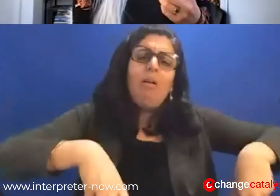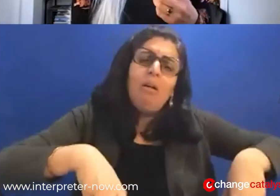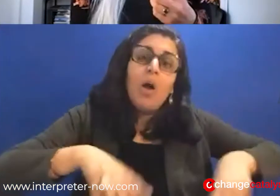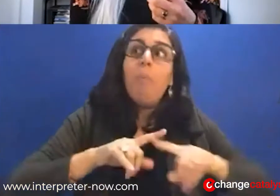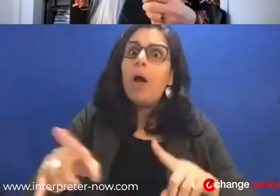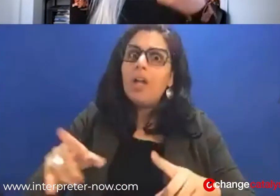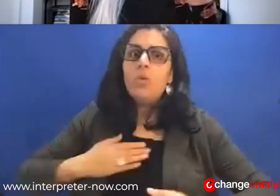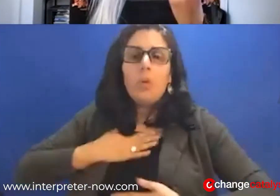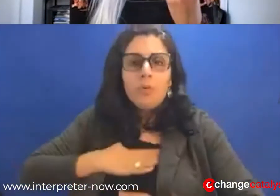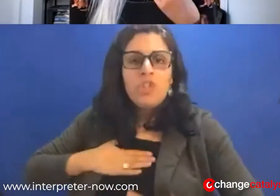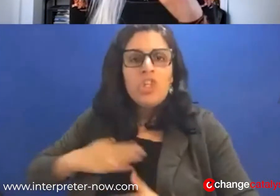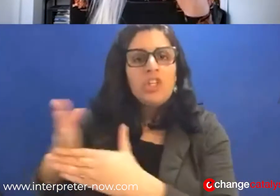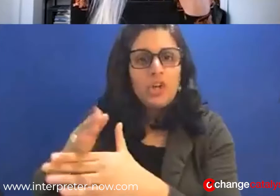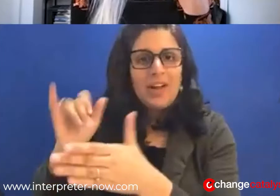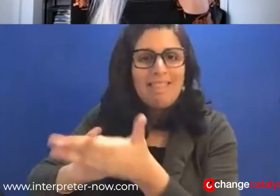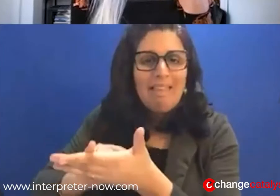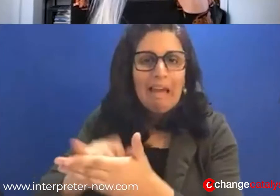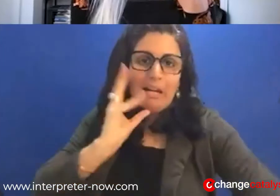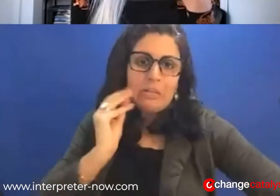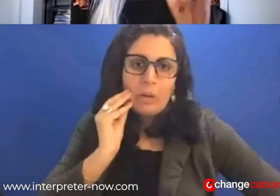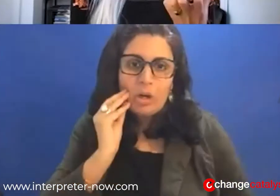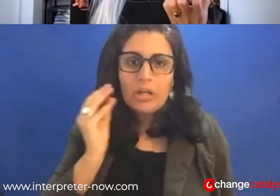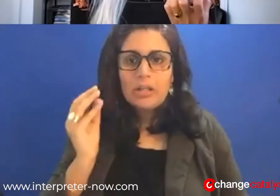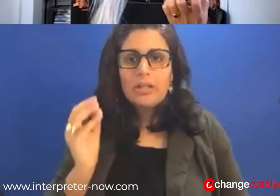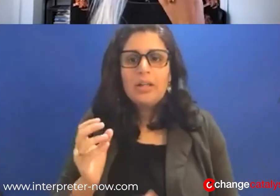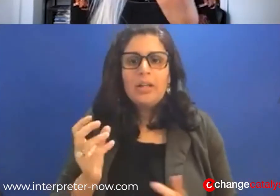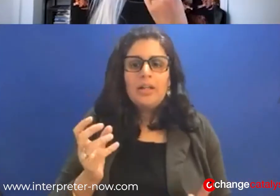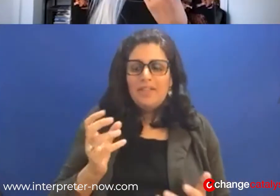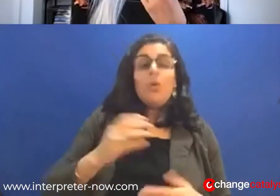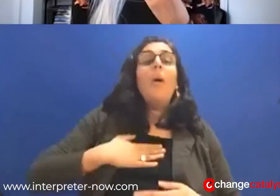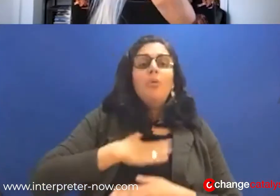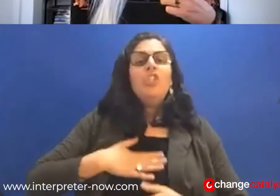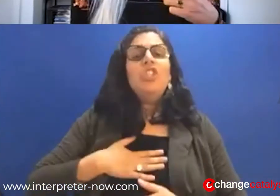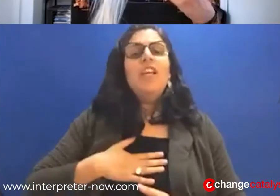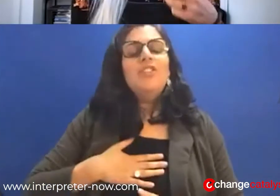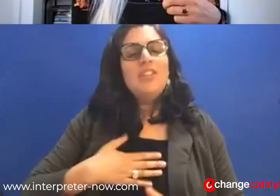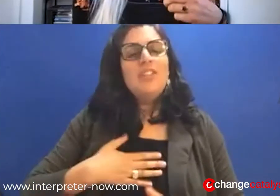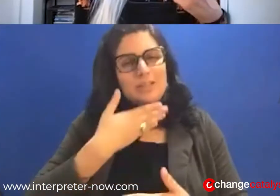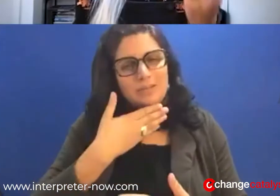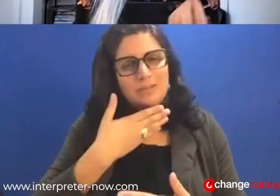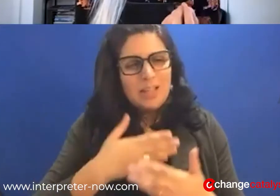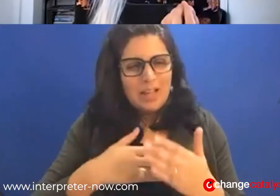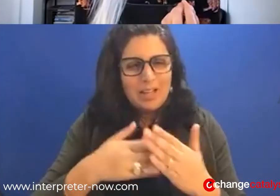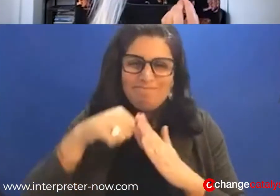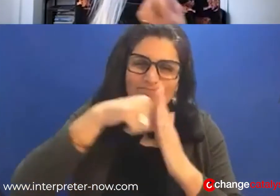And so, appreciation is a much richer form of letting someone know that you see them